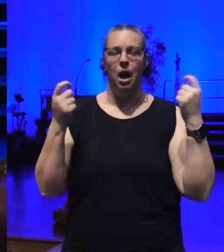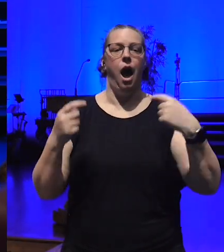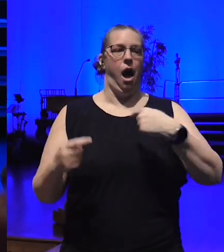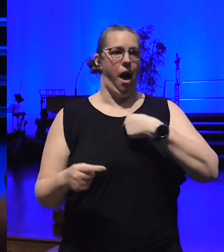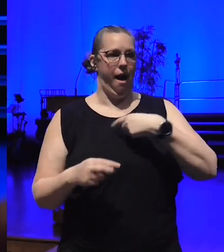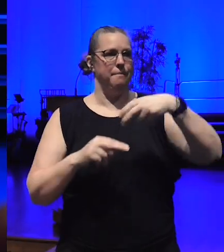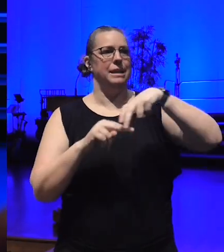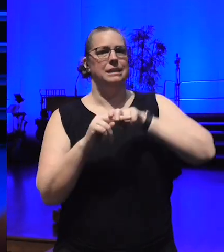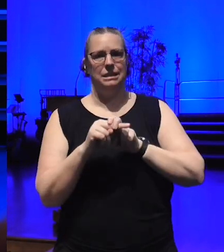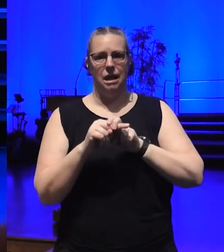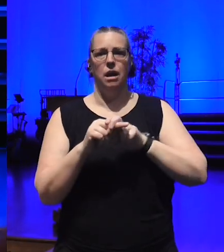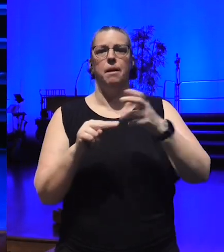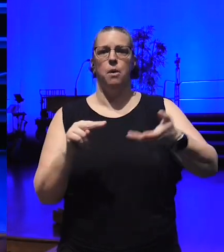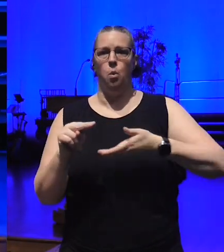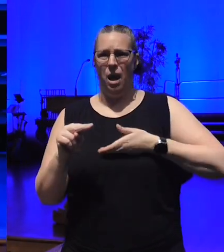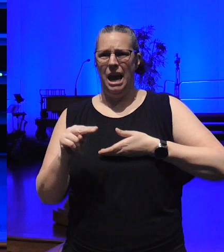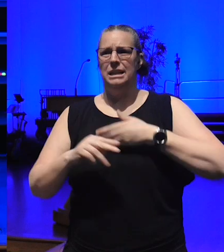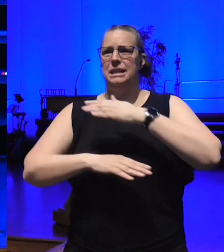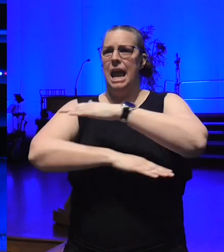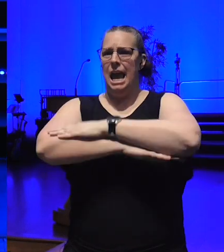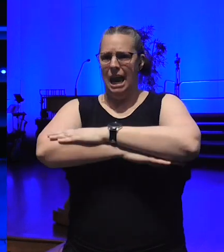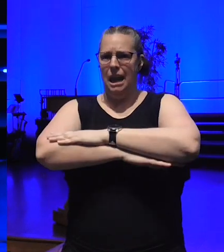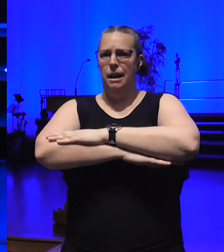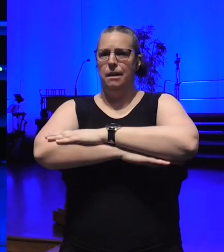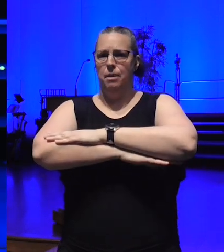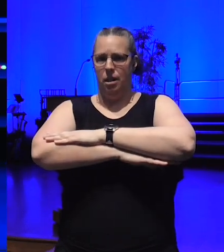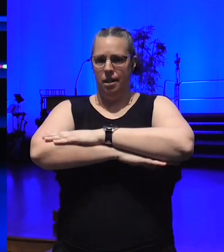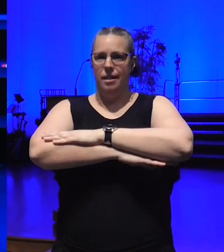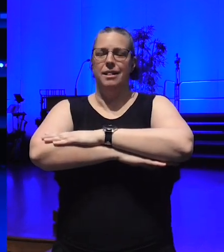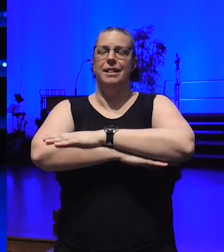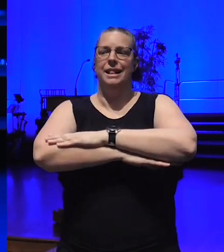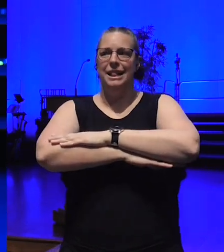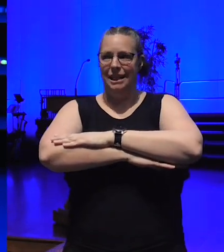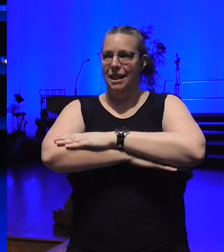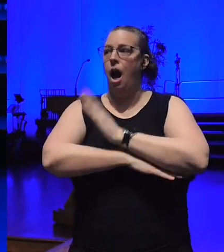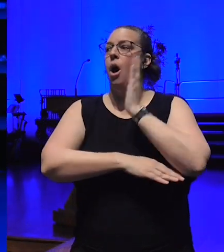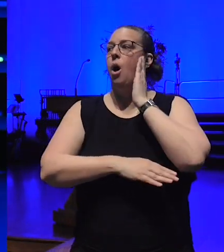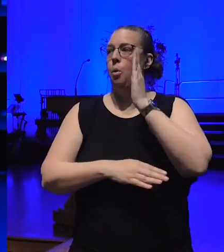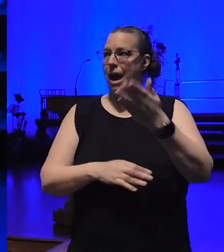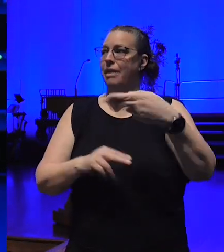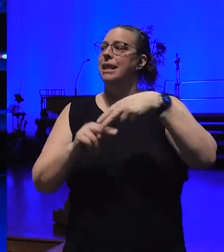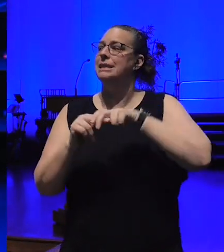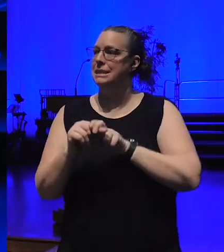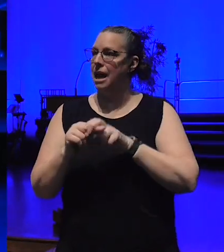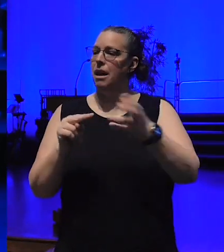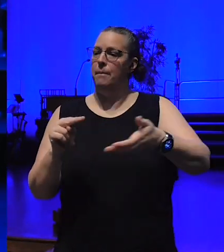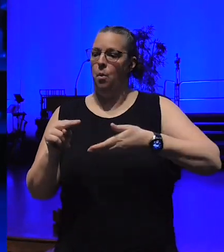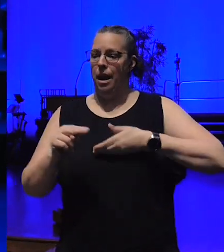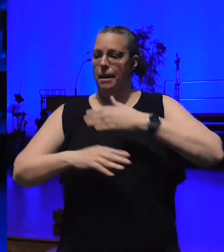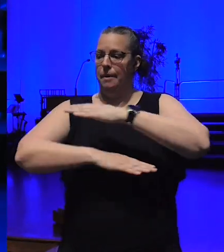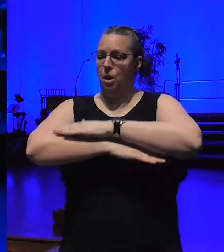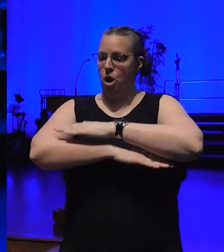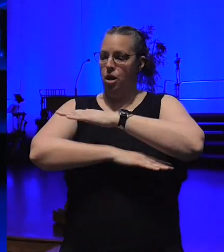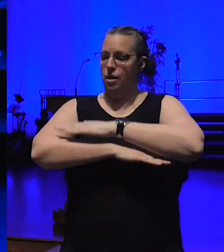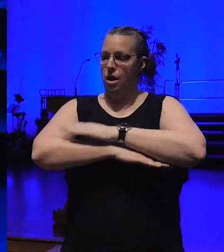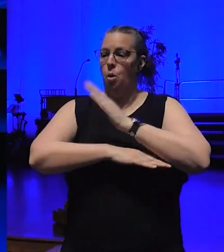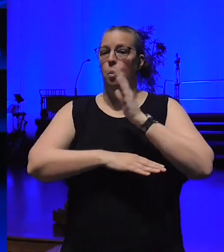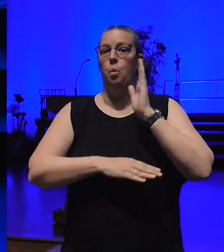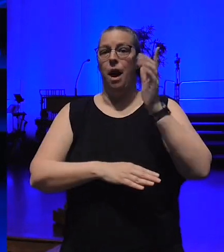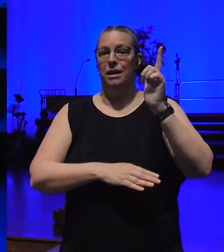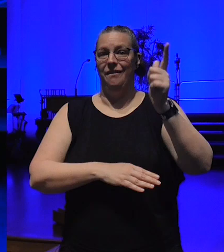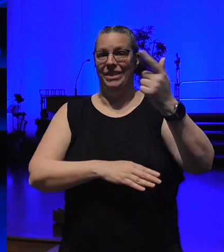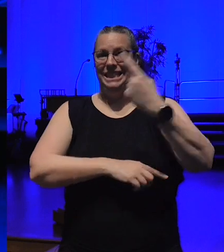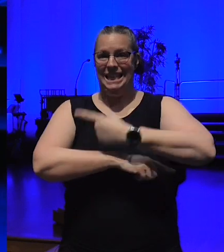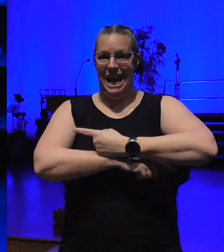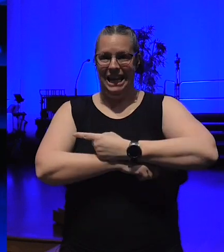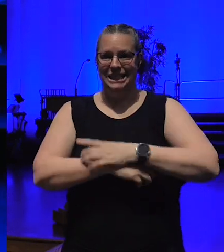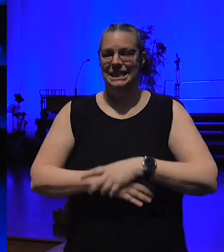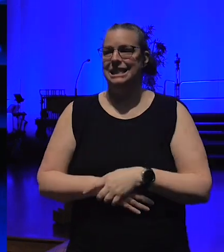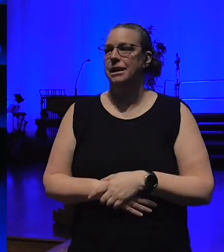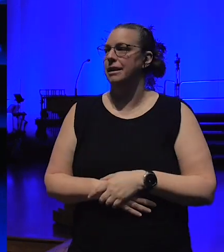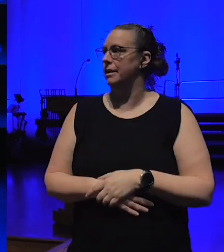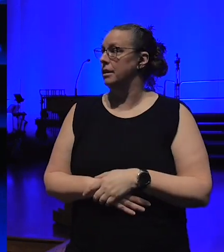going to sit at the welcome table I'm going to sit at the welcome table one of these days so one of